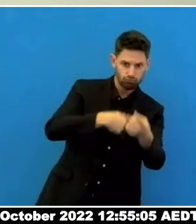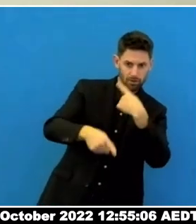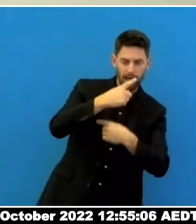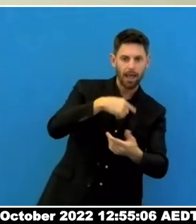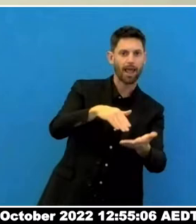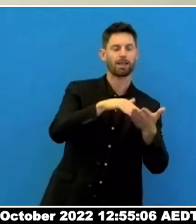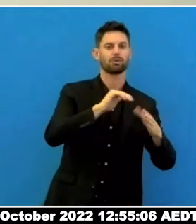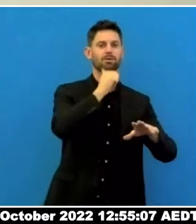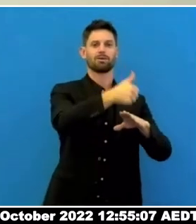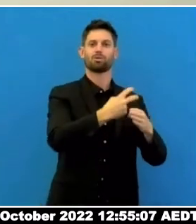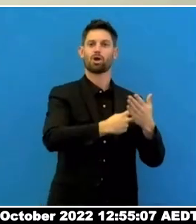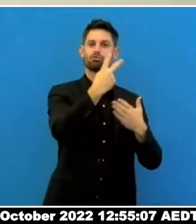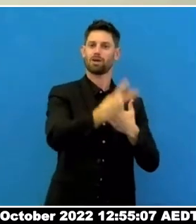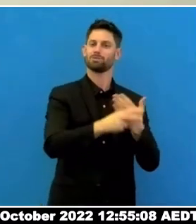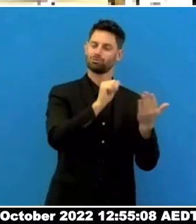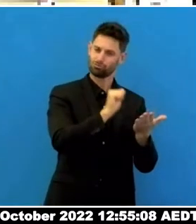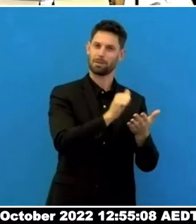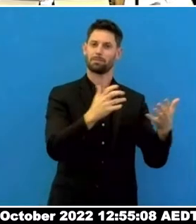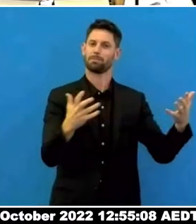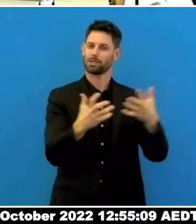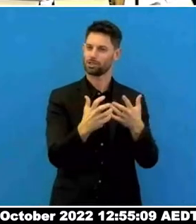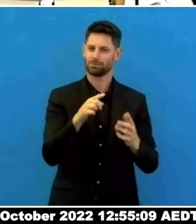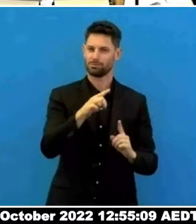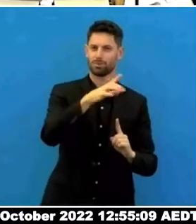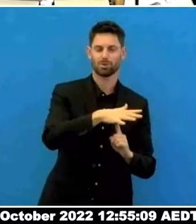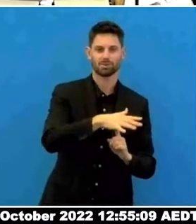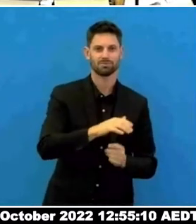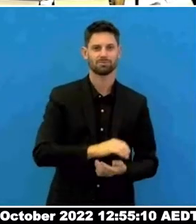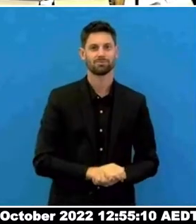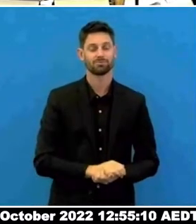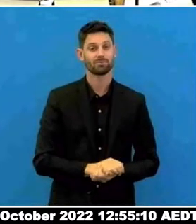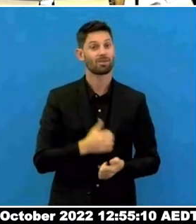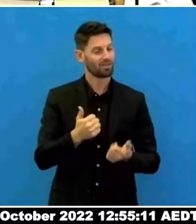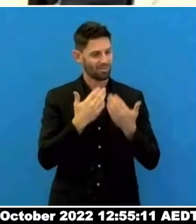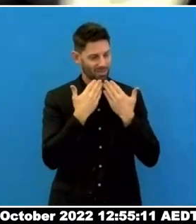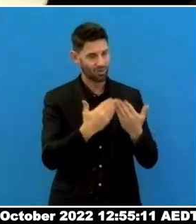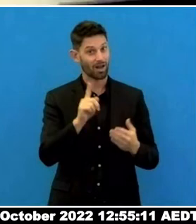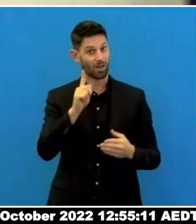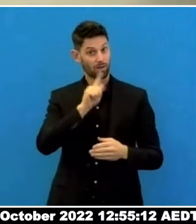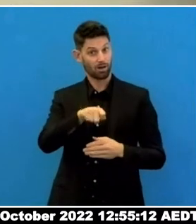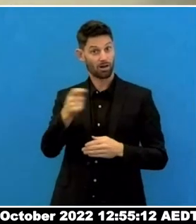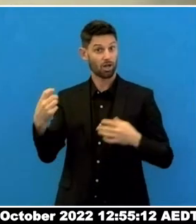I will check if the Commissioners have got any questions. Yes. Thank you very much. I will commence with Commissioner McEwin.